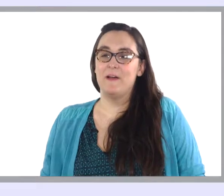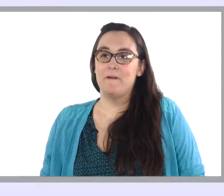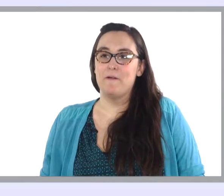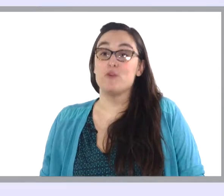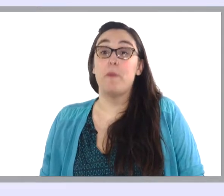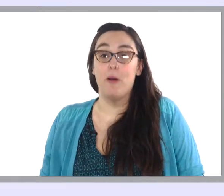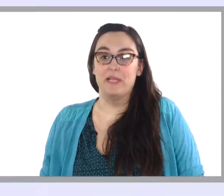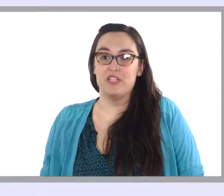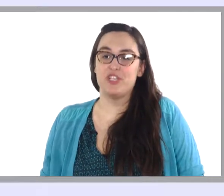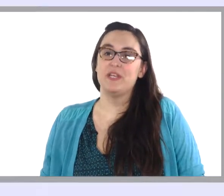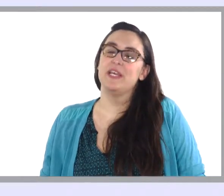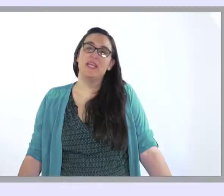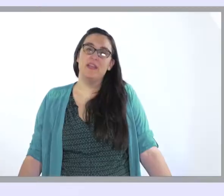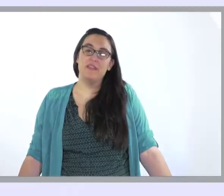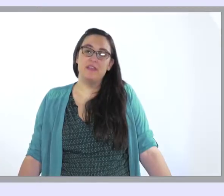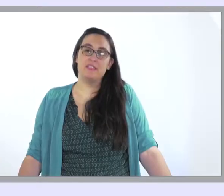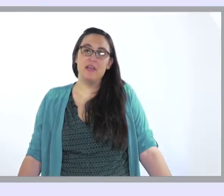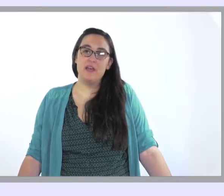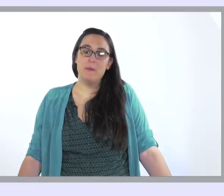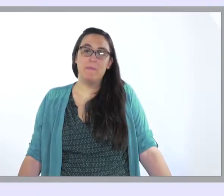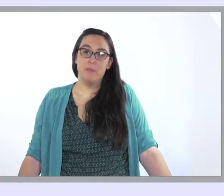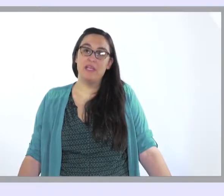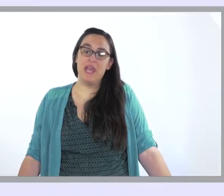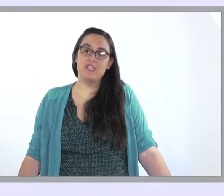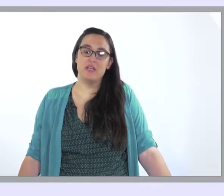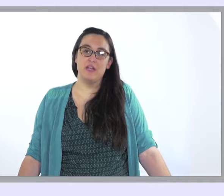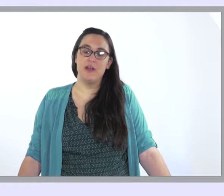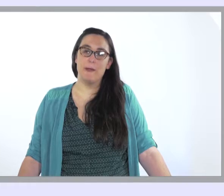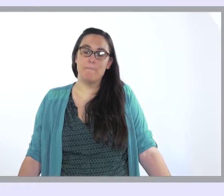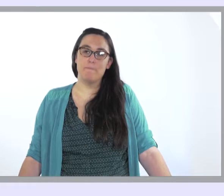was published. In this publication,